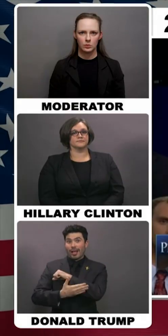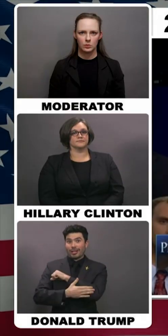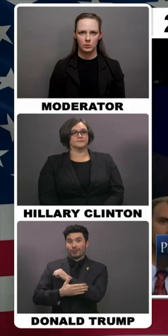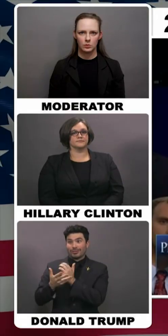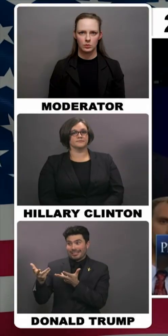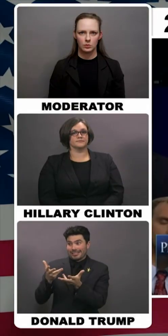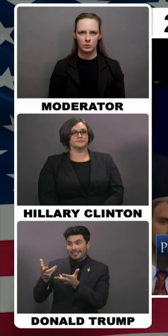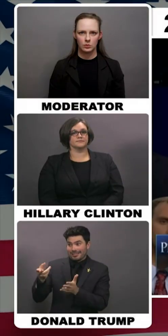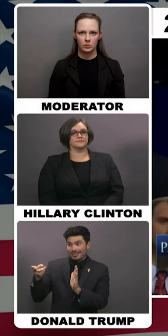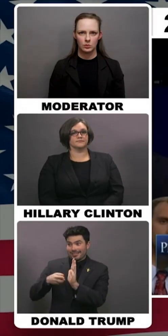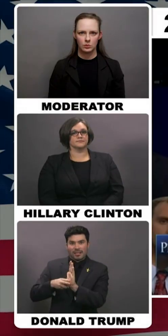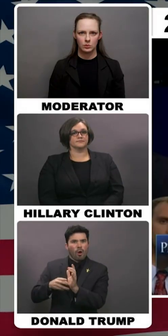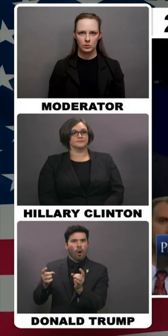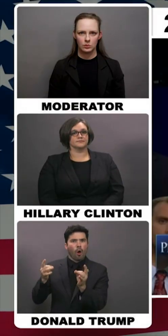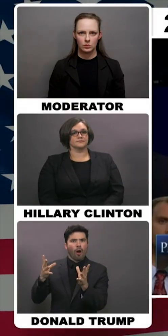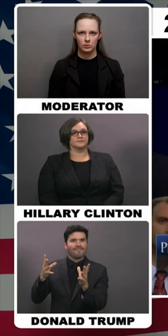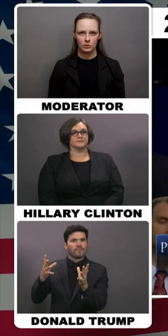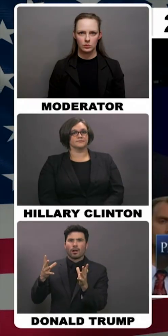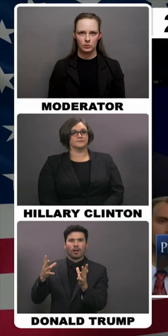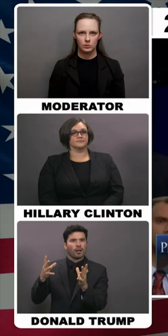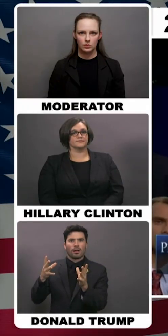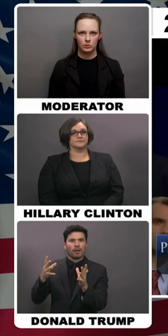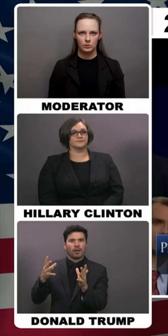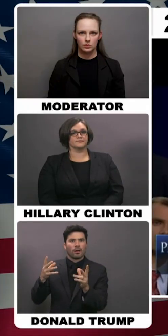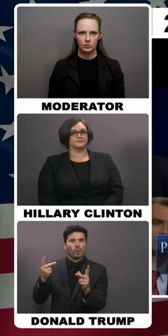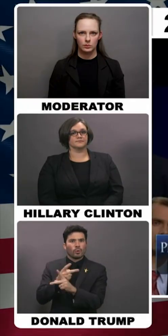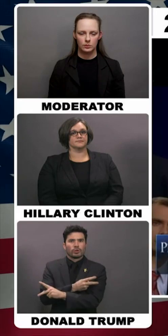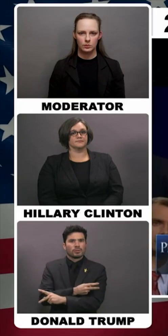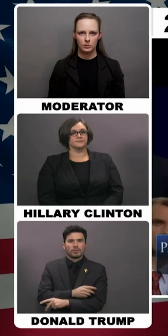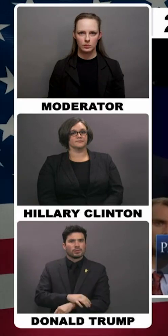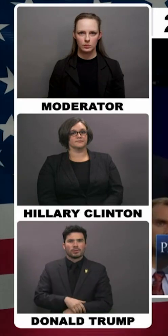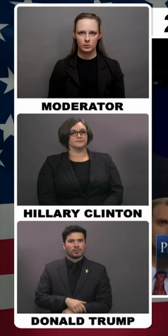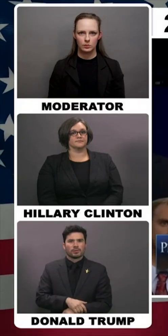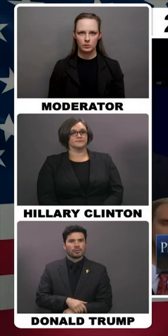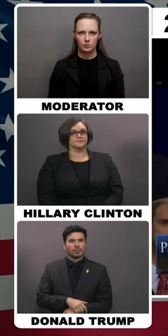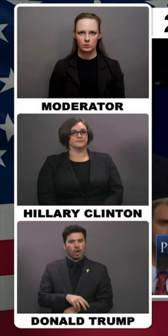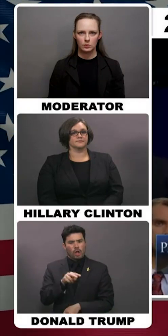But if you look at Russia, just take a look at Russia and look at what they did this week where,